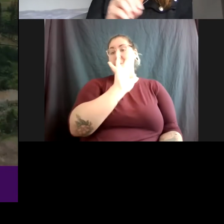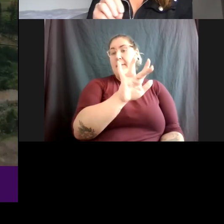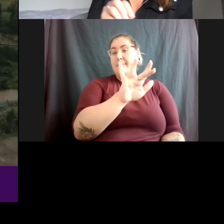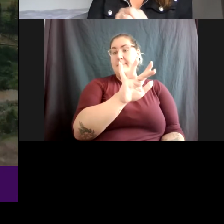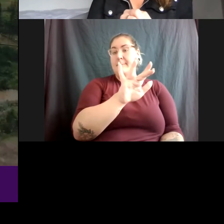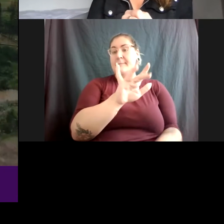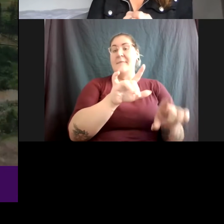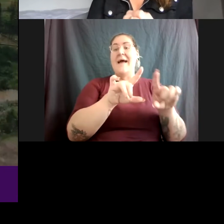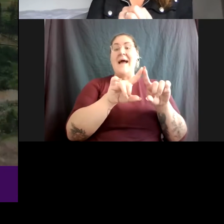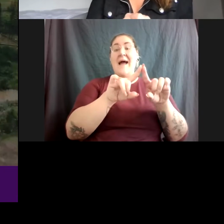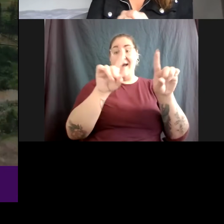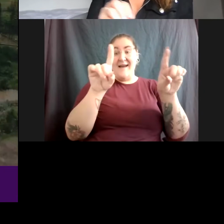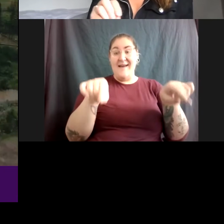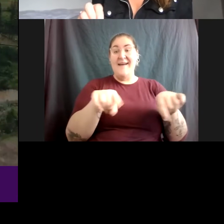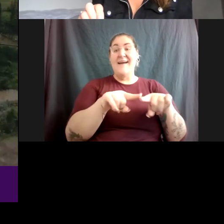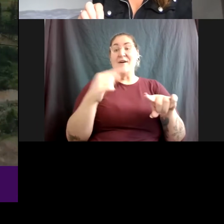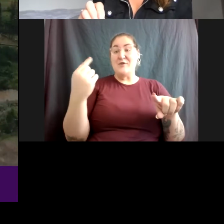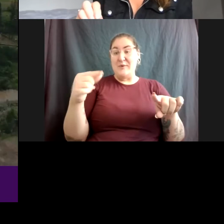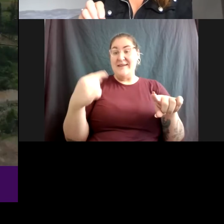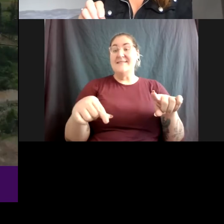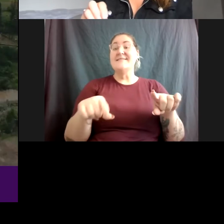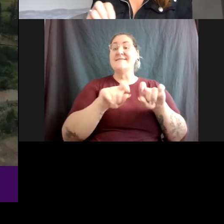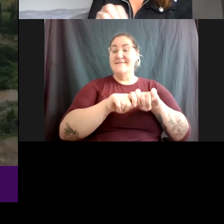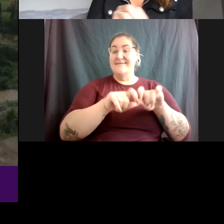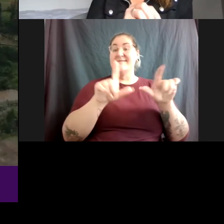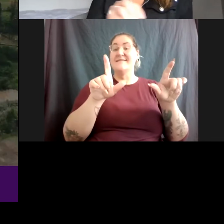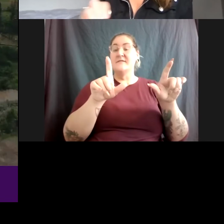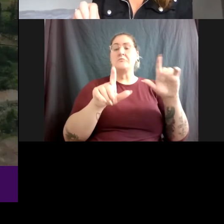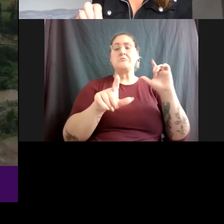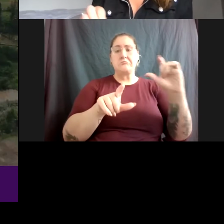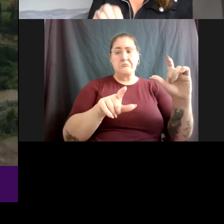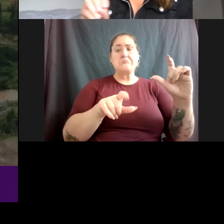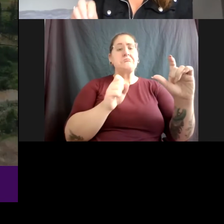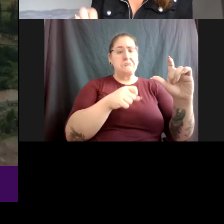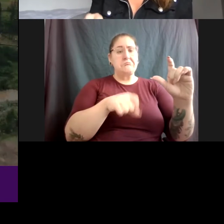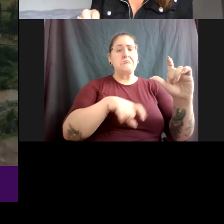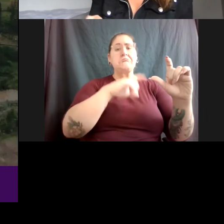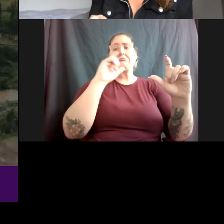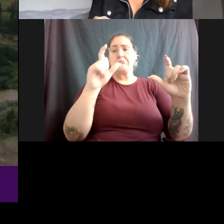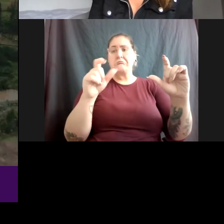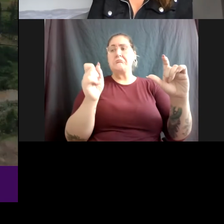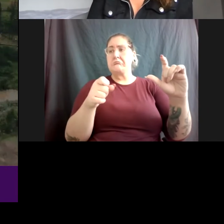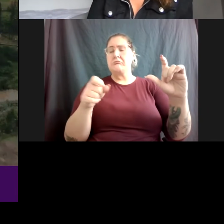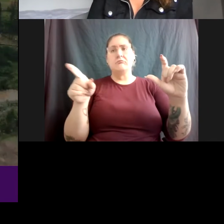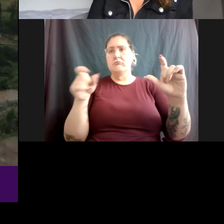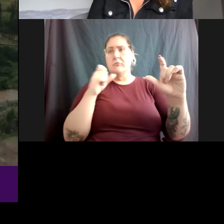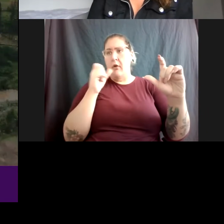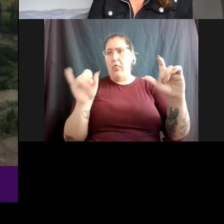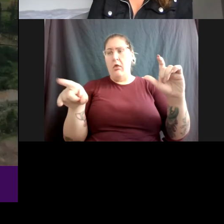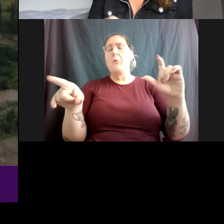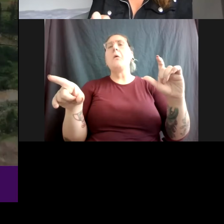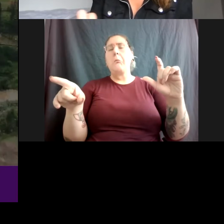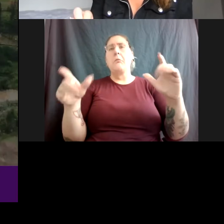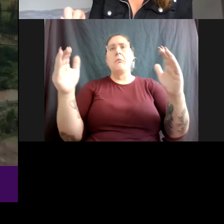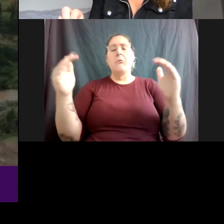focus outline on two of the three things. And then a link underneath. When I mouse over